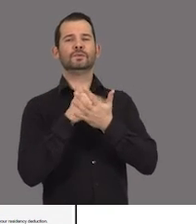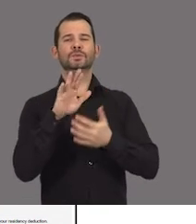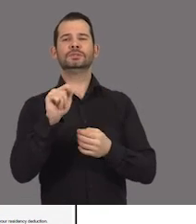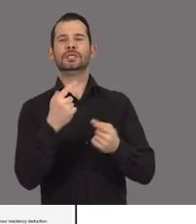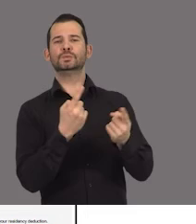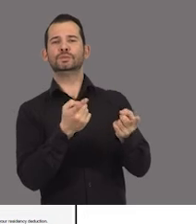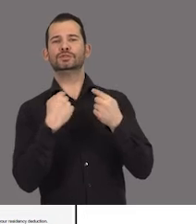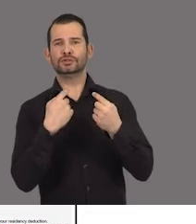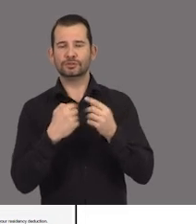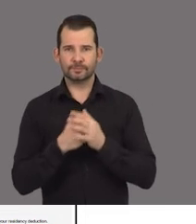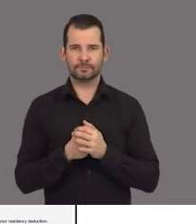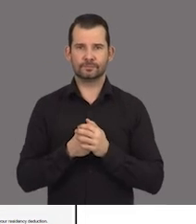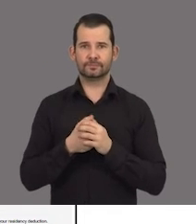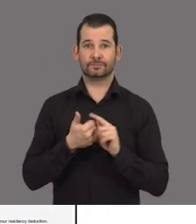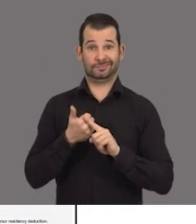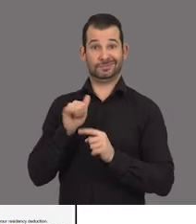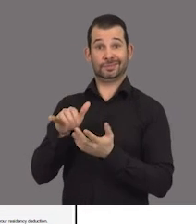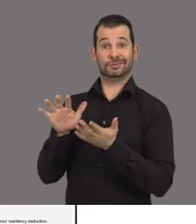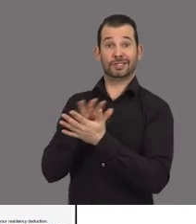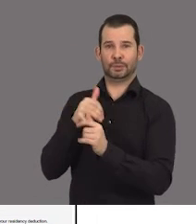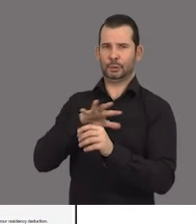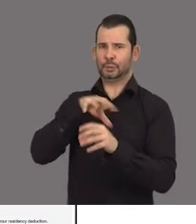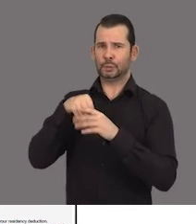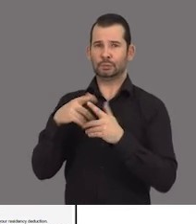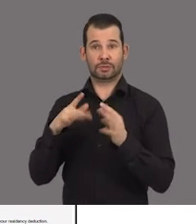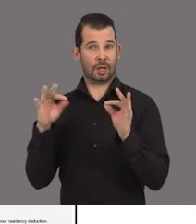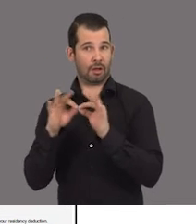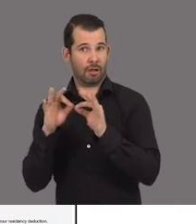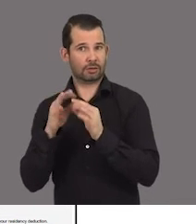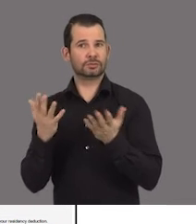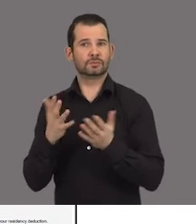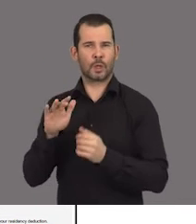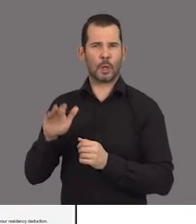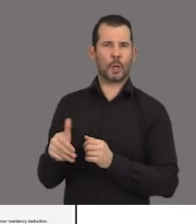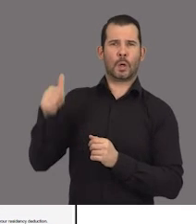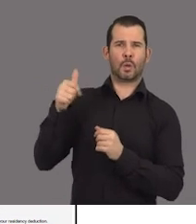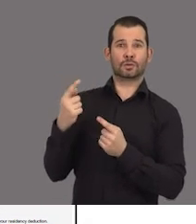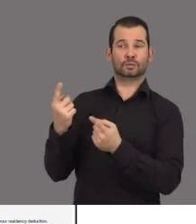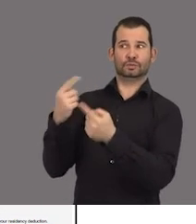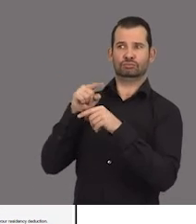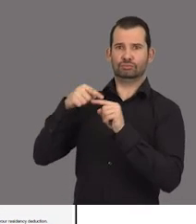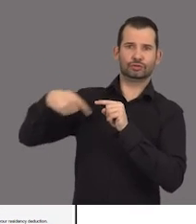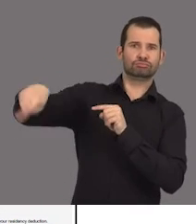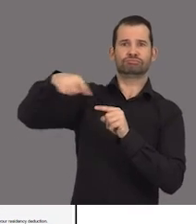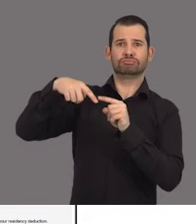These documents include the cost of the lowest return airfare, receipts